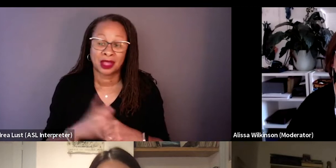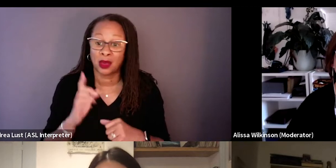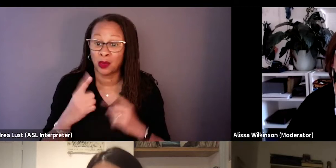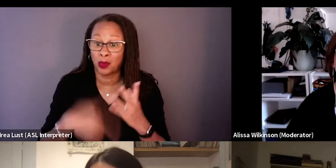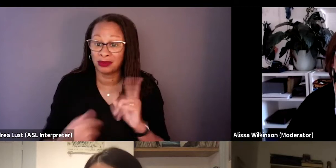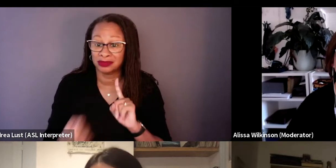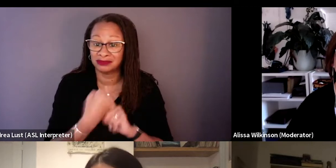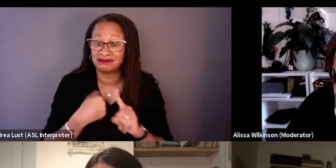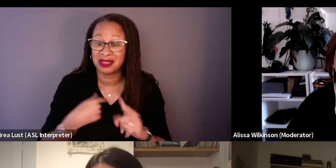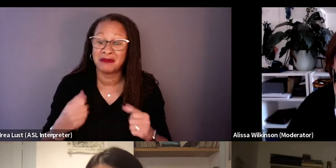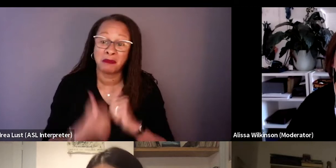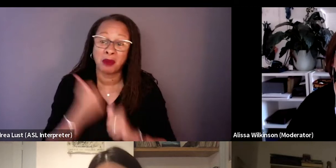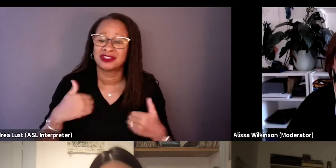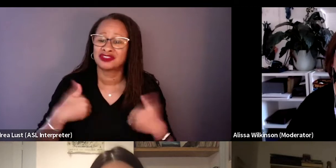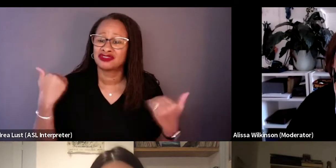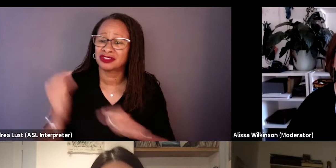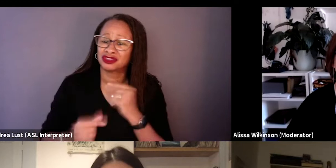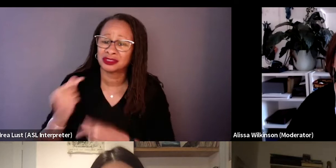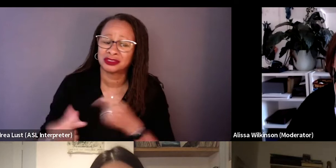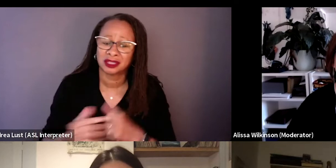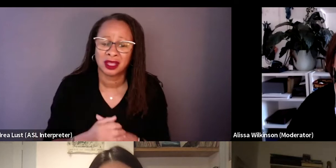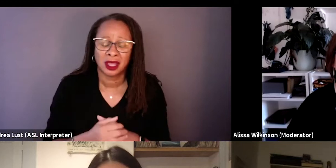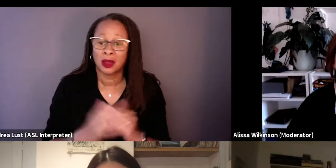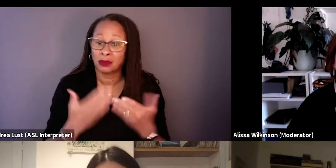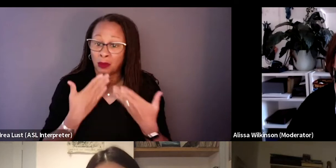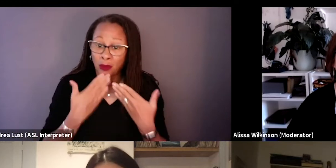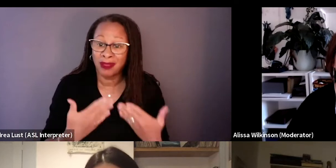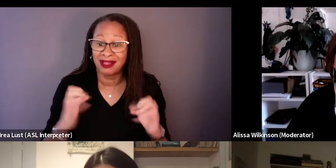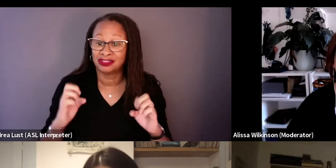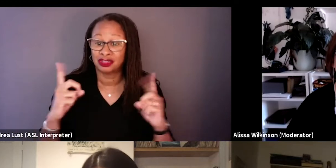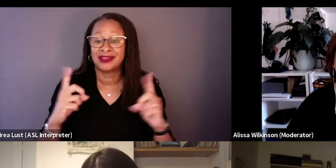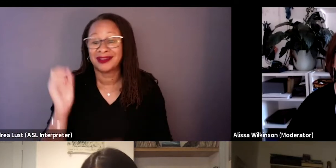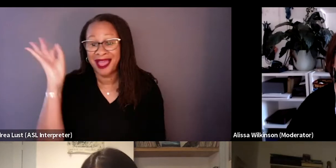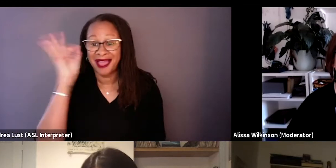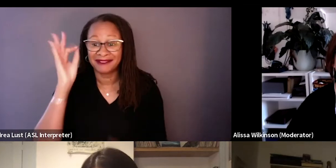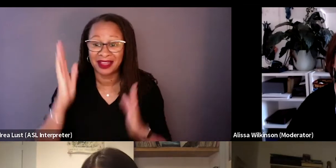was this young generation, well educated Afghans who started to dream,